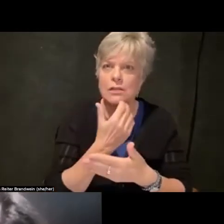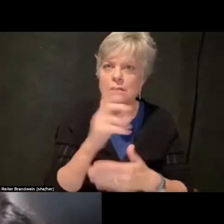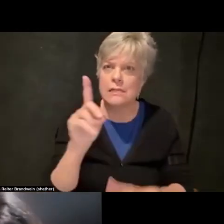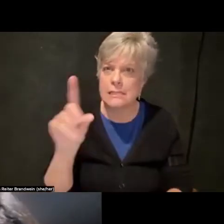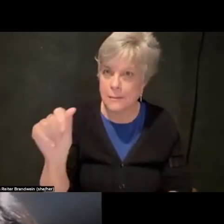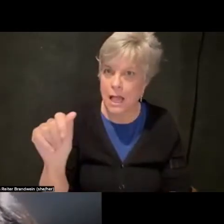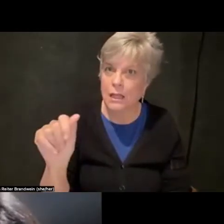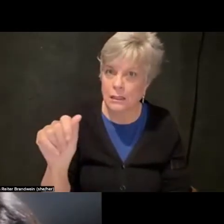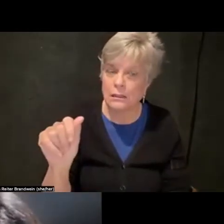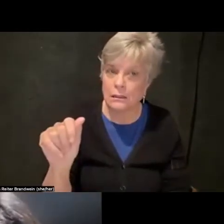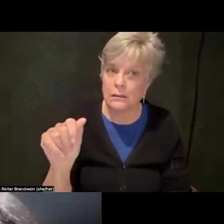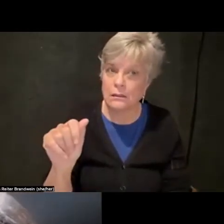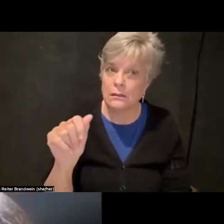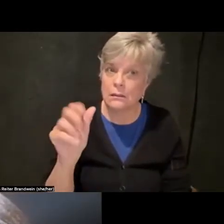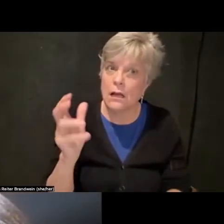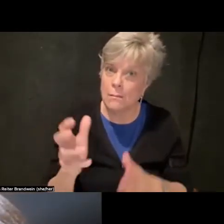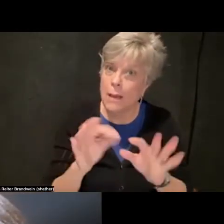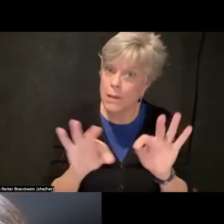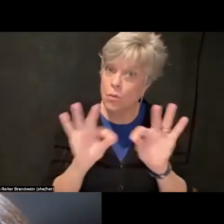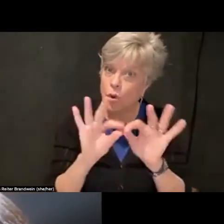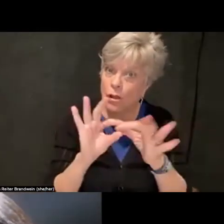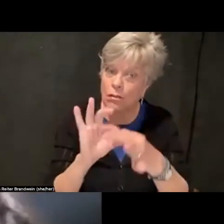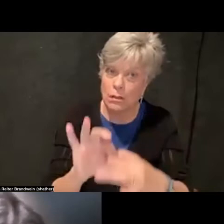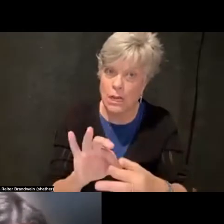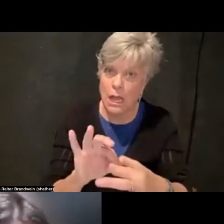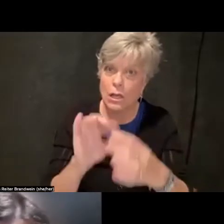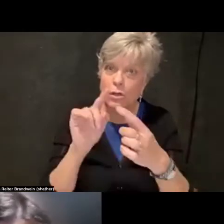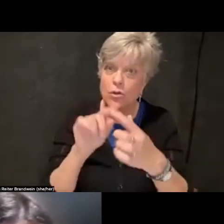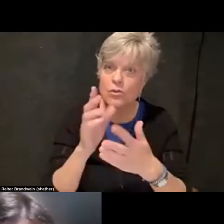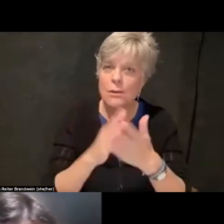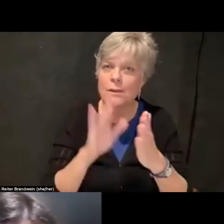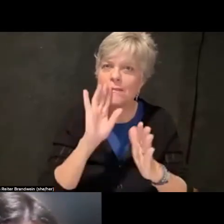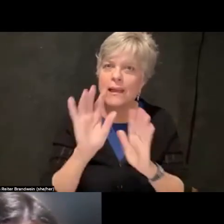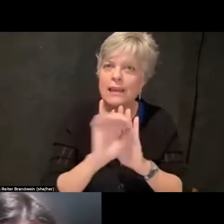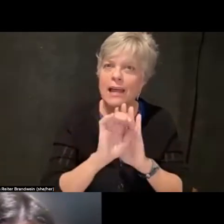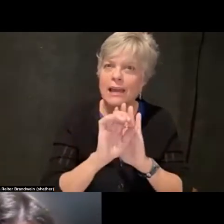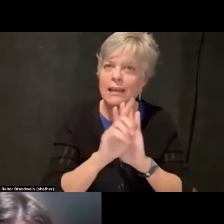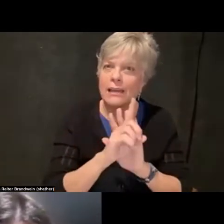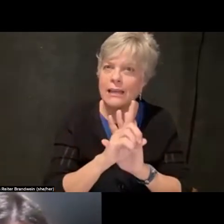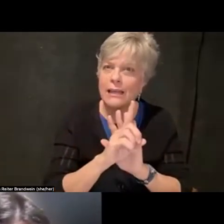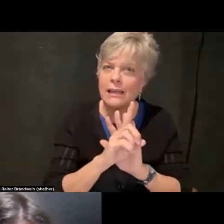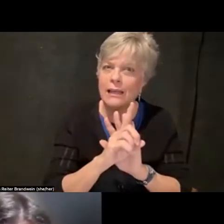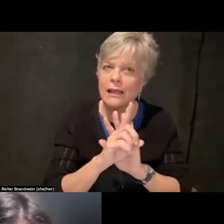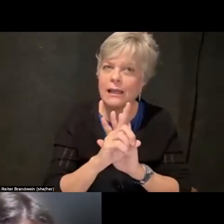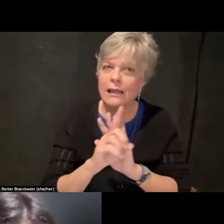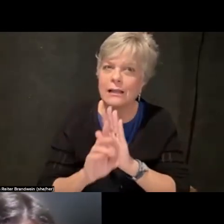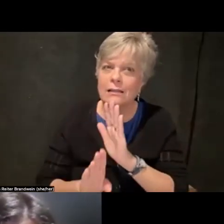And it might be worth connecting that to some of the identity development angles on the work